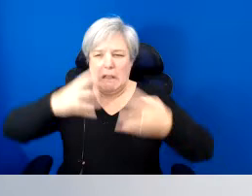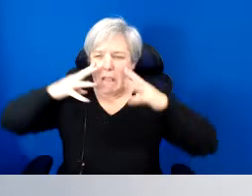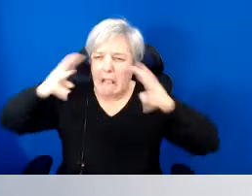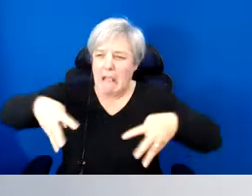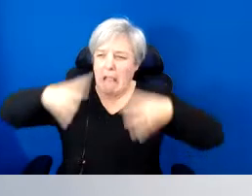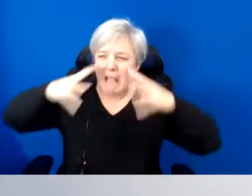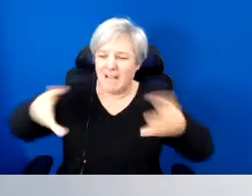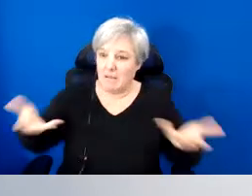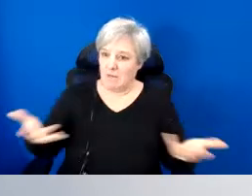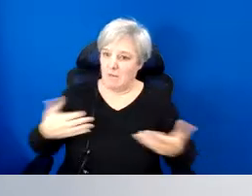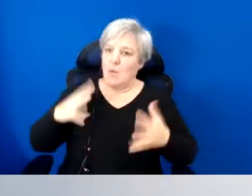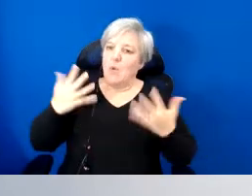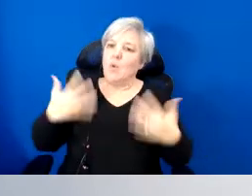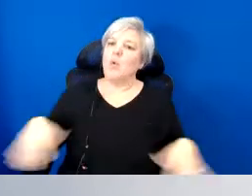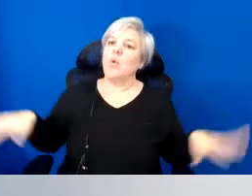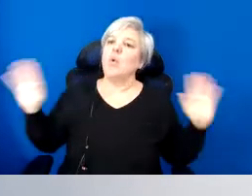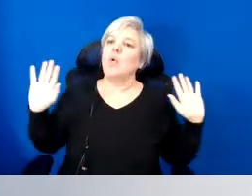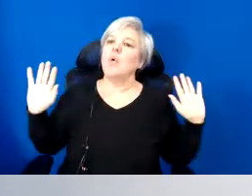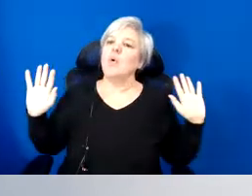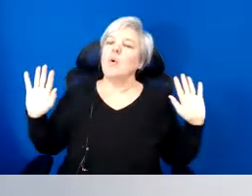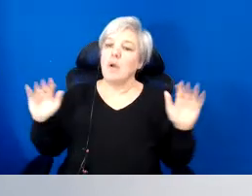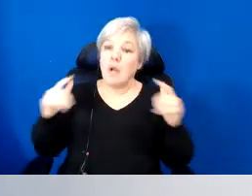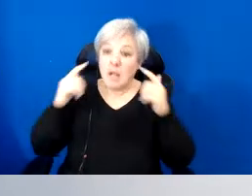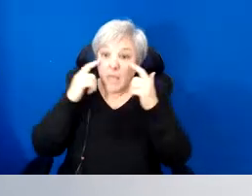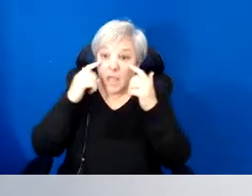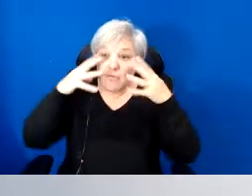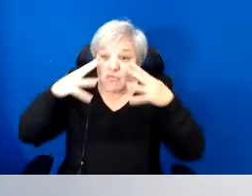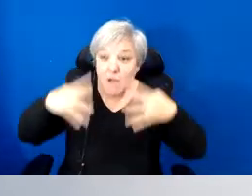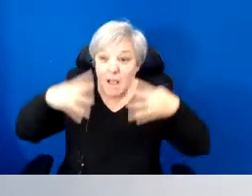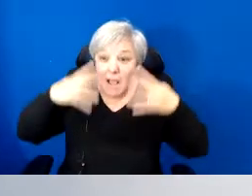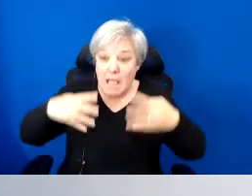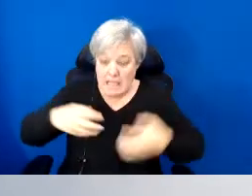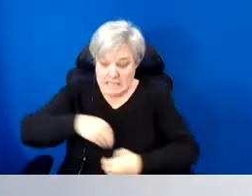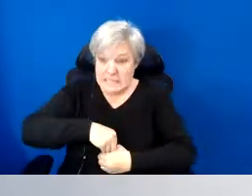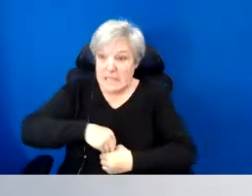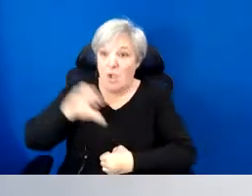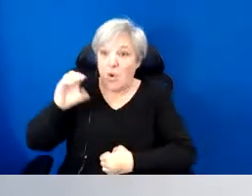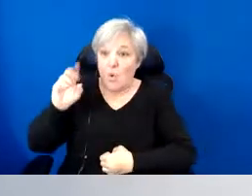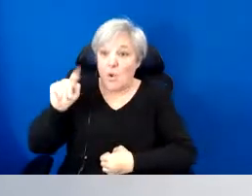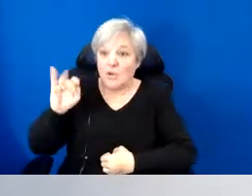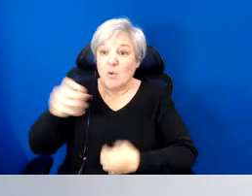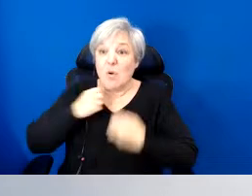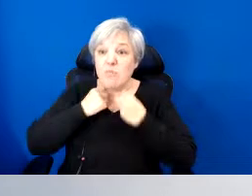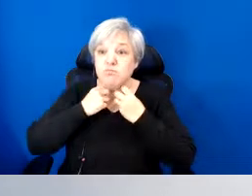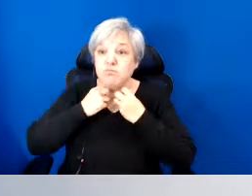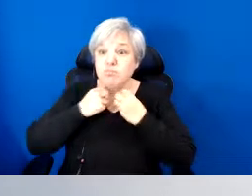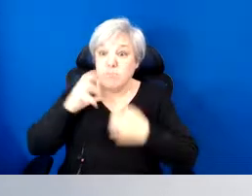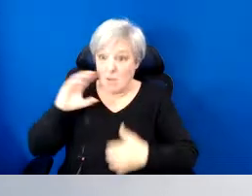crying allows us to release cortisol, which, when built up in our body, can cause physical and emotional stress,